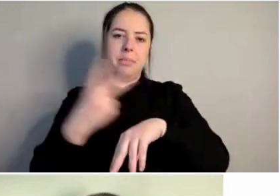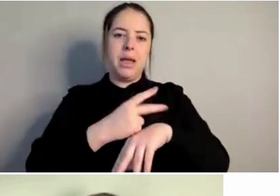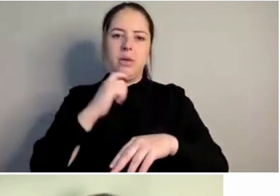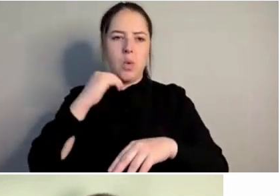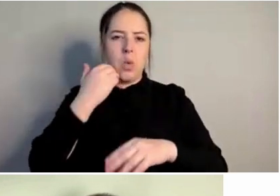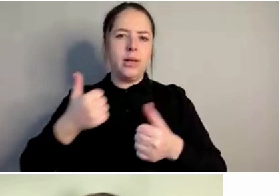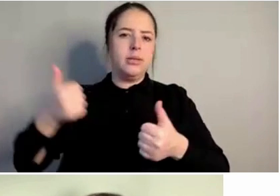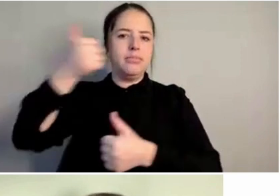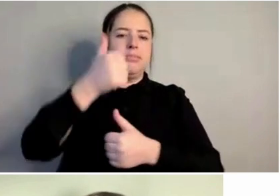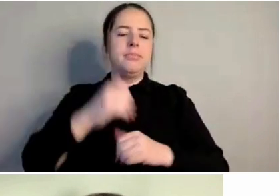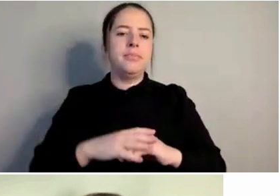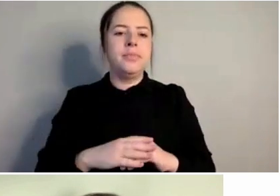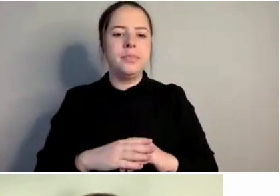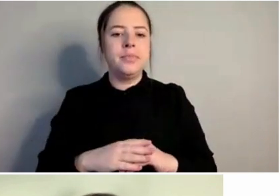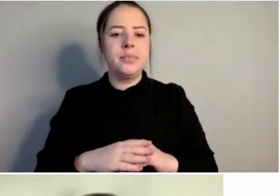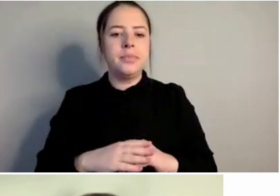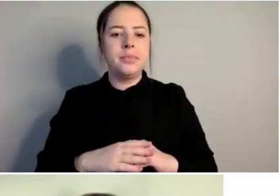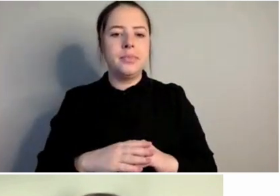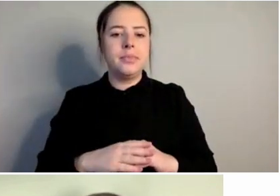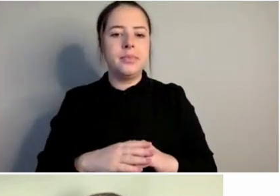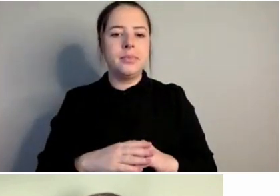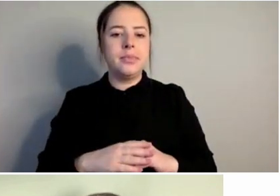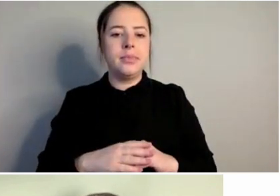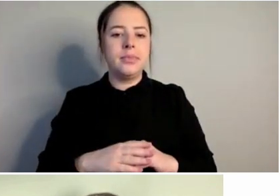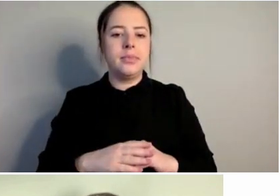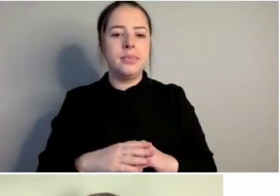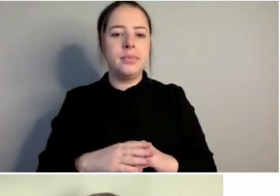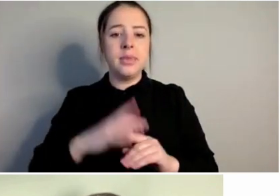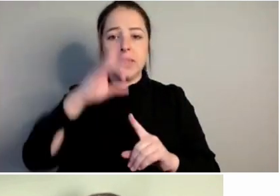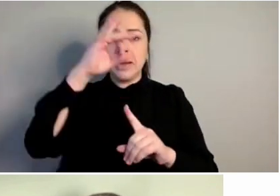And so I think it's important that we take an interest